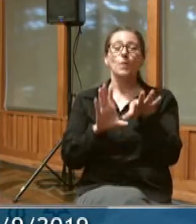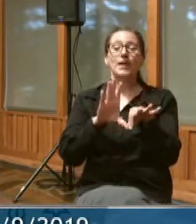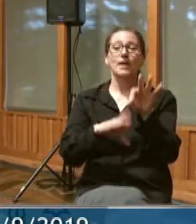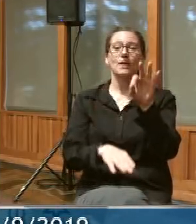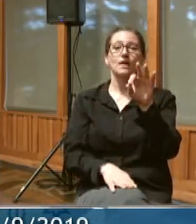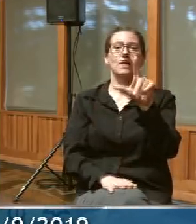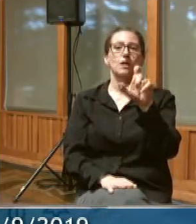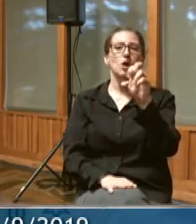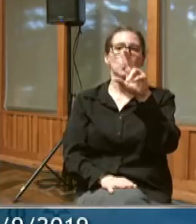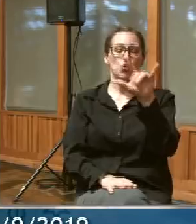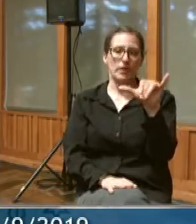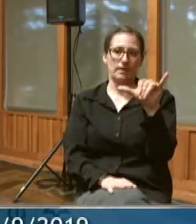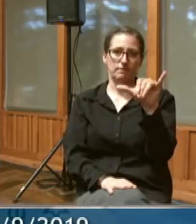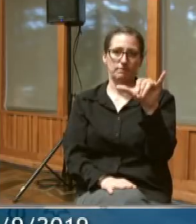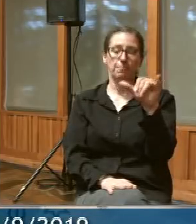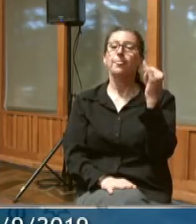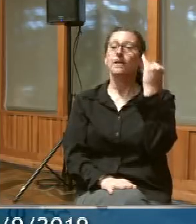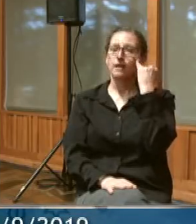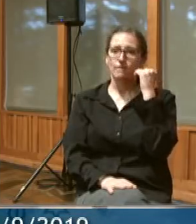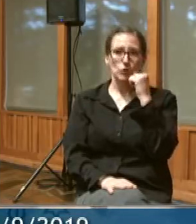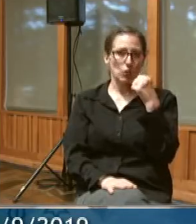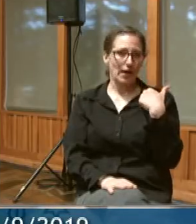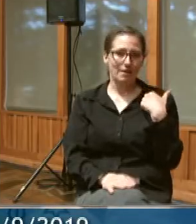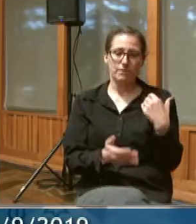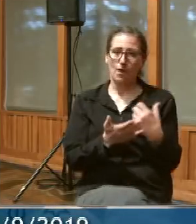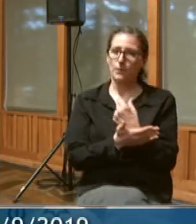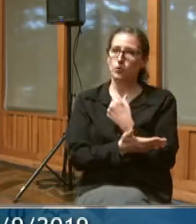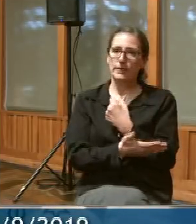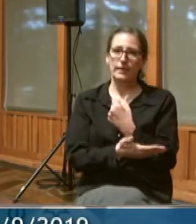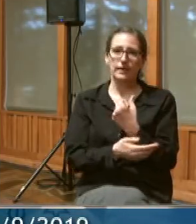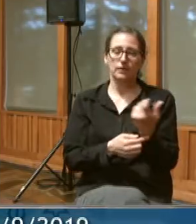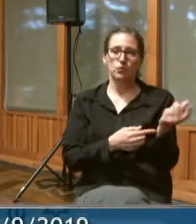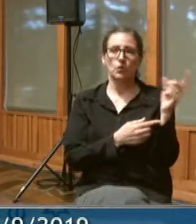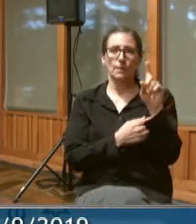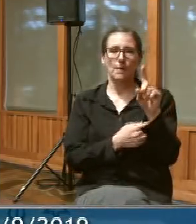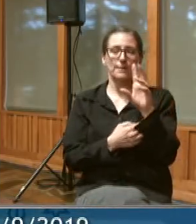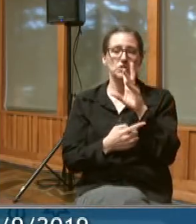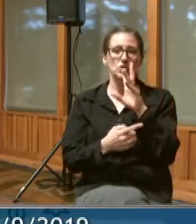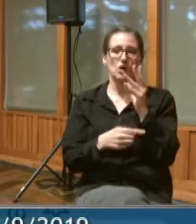WE HAVE -- WE WILL BE TAKING YOUR TESTIMONY. ADDITIONAL OPPORTUNITIES, THIS WILL BE BY LOTTERY, IF YOU ARE